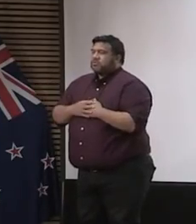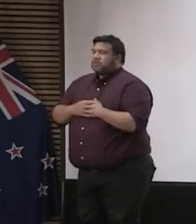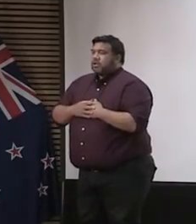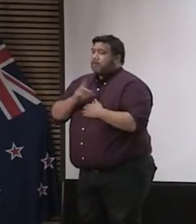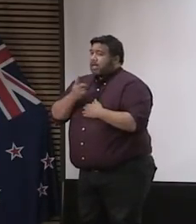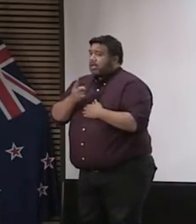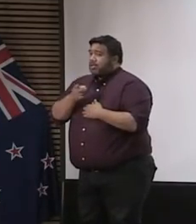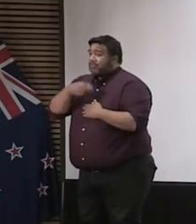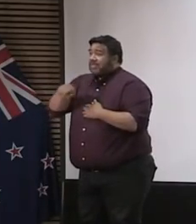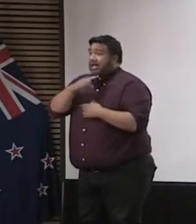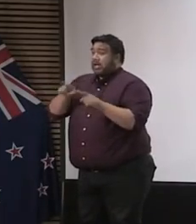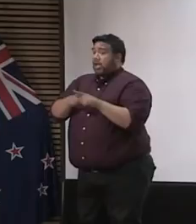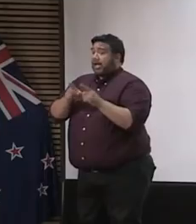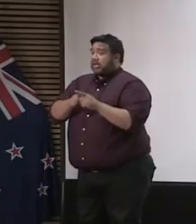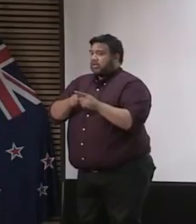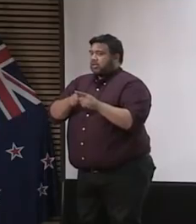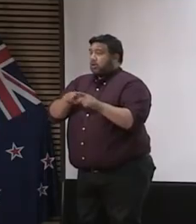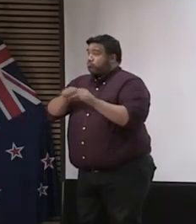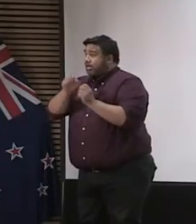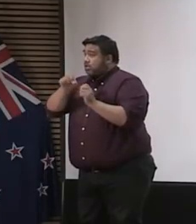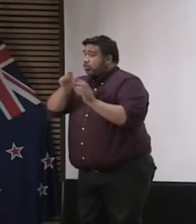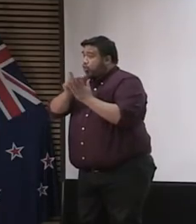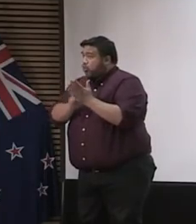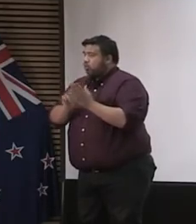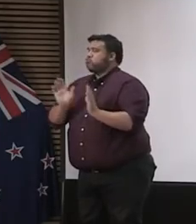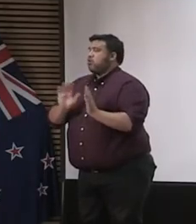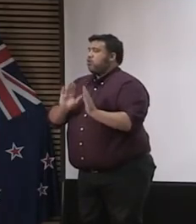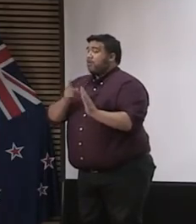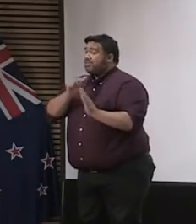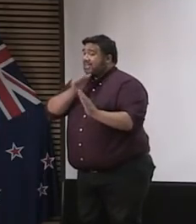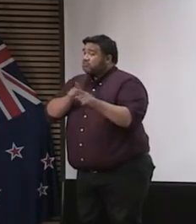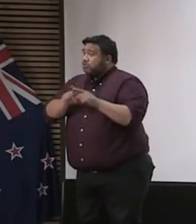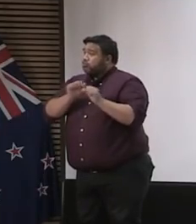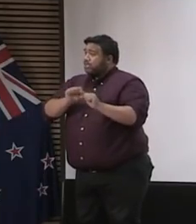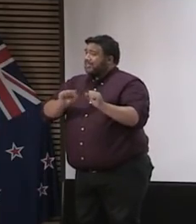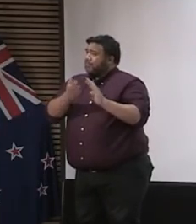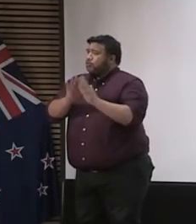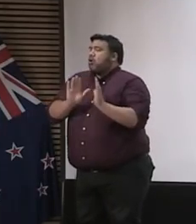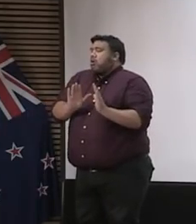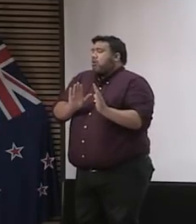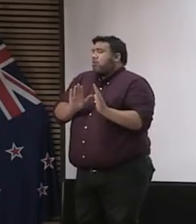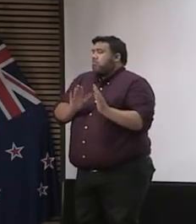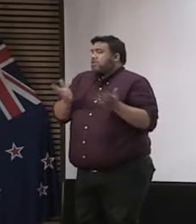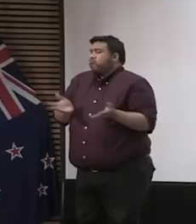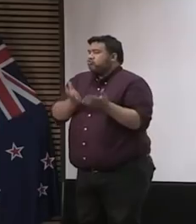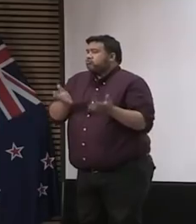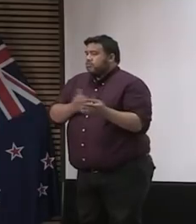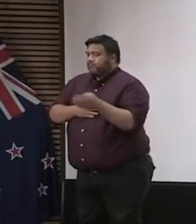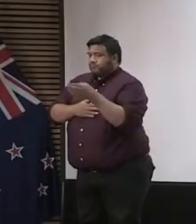whatshould be free movement andthat people have been keptsafe, then we can work withsome of those responses in ourcommunities. You are OK with them?